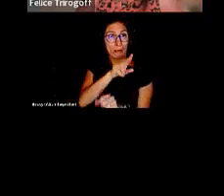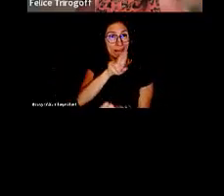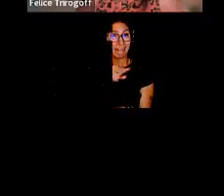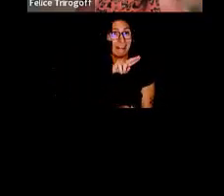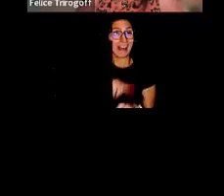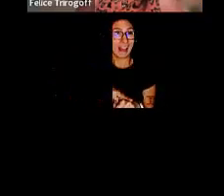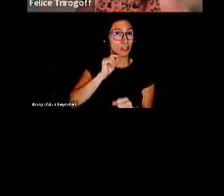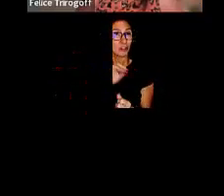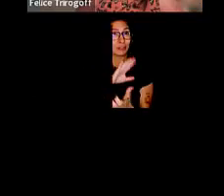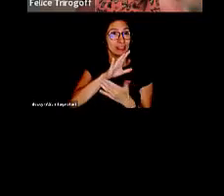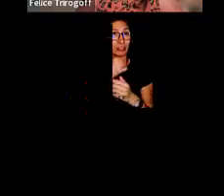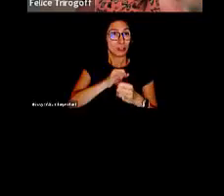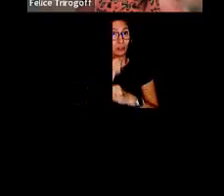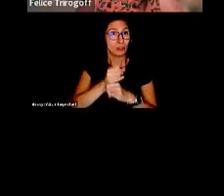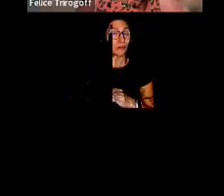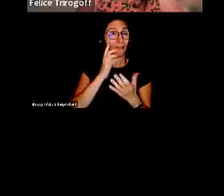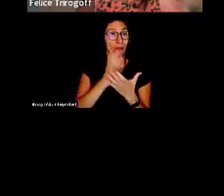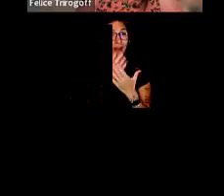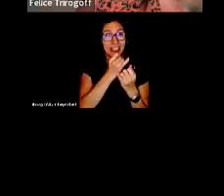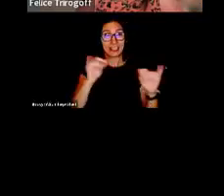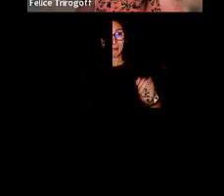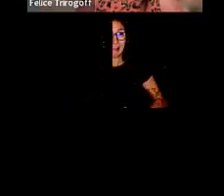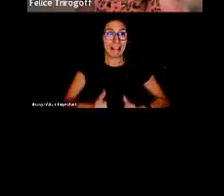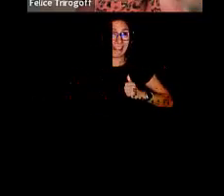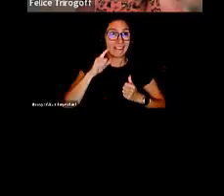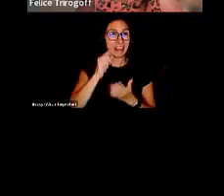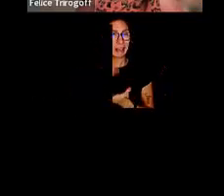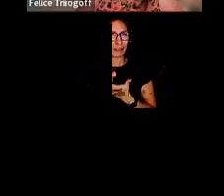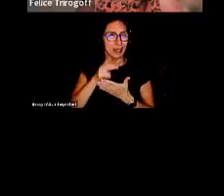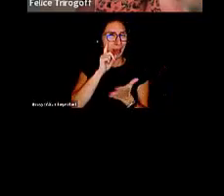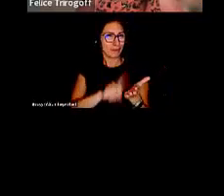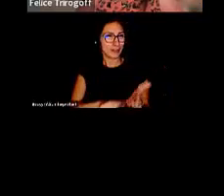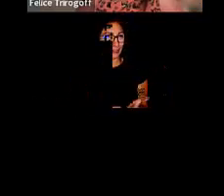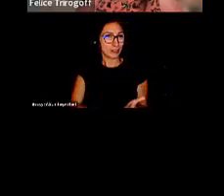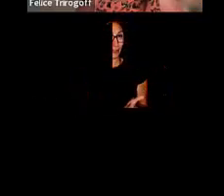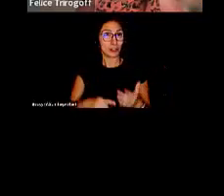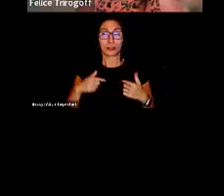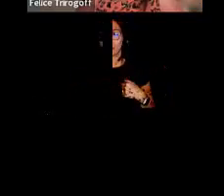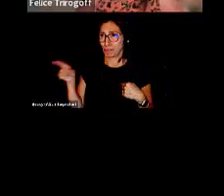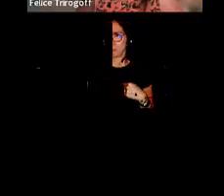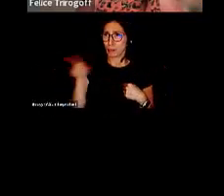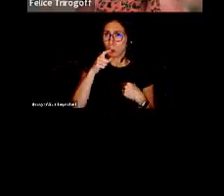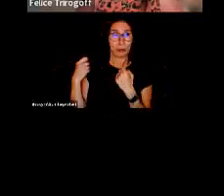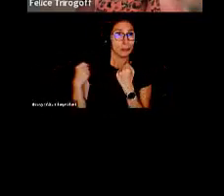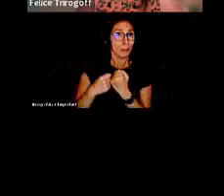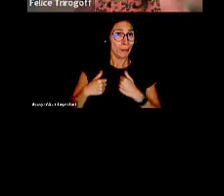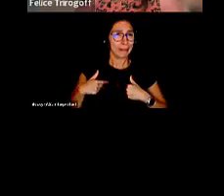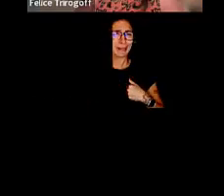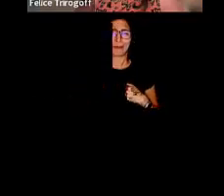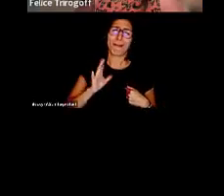and Rehabilitation Research. I am supported by a great staff here at KTDRR, our director